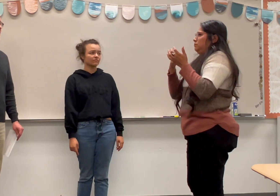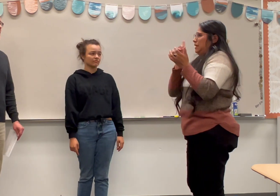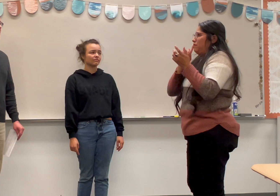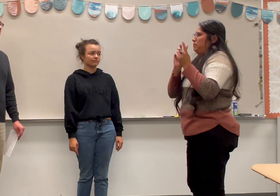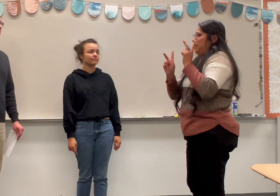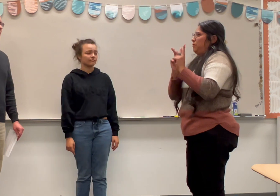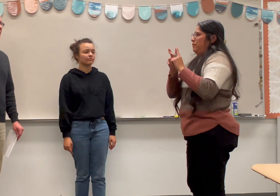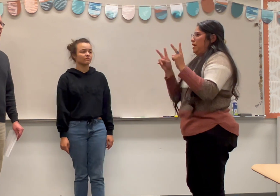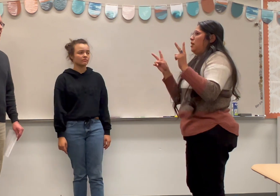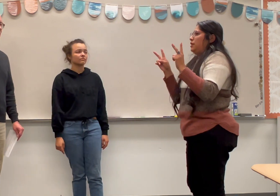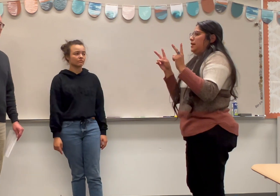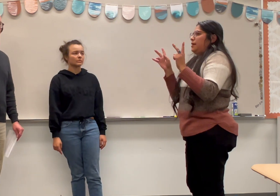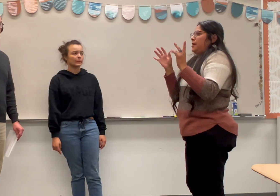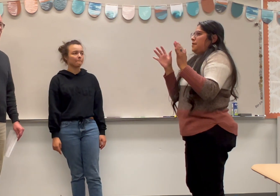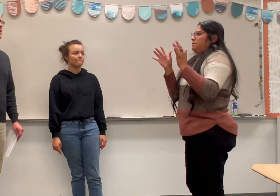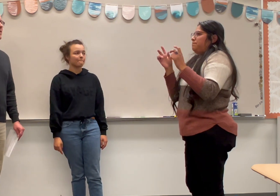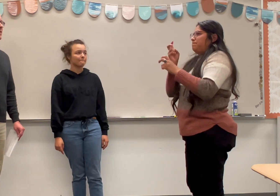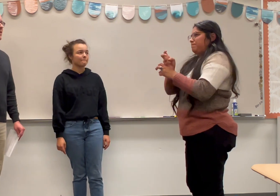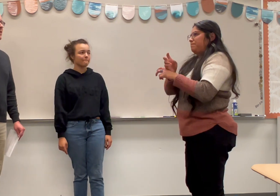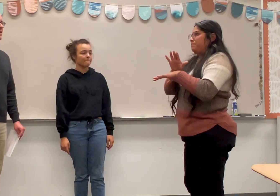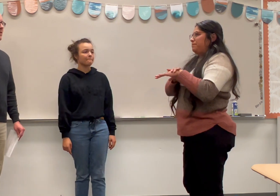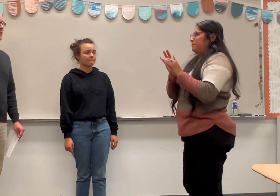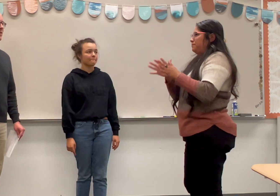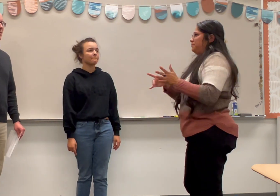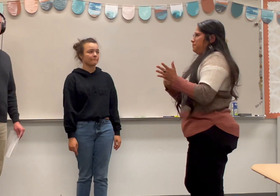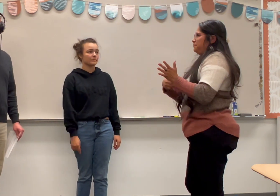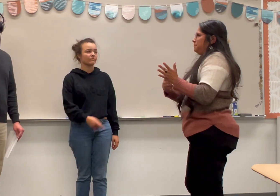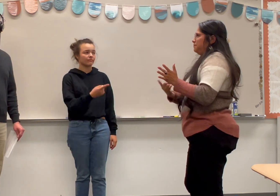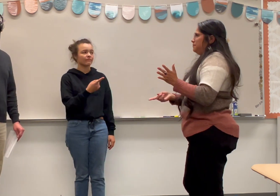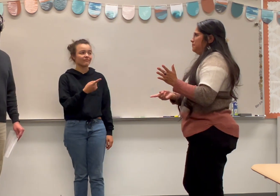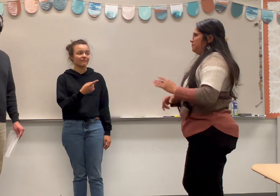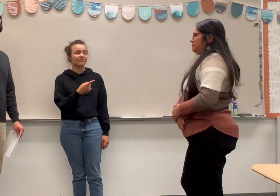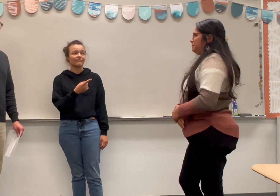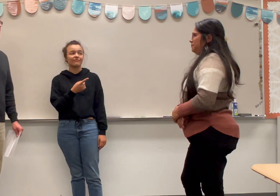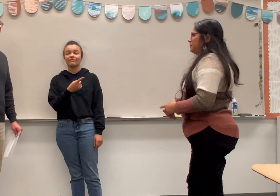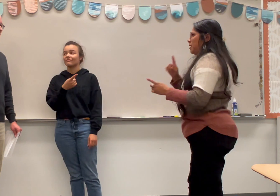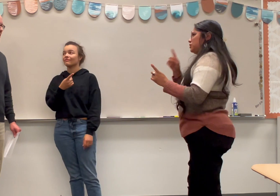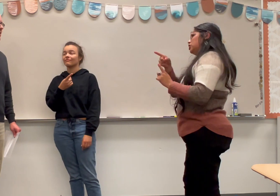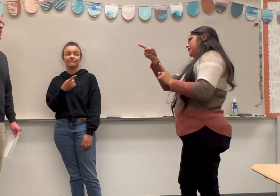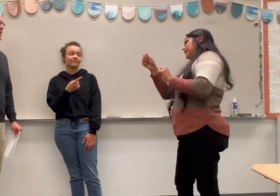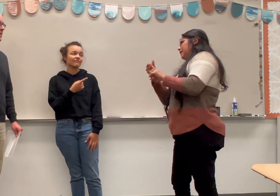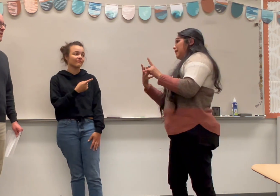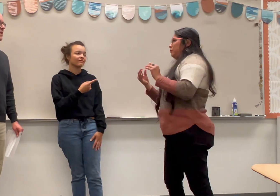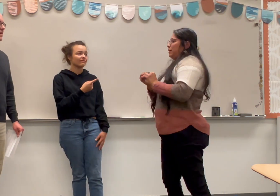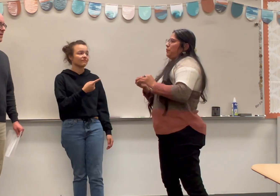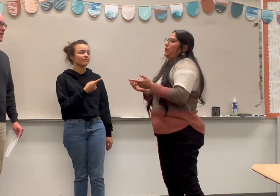the language so the level that I use to sign with them is completely different than a level that I'd used to sign with an interpreter or then a level I'd used to sign here